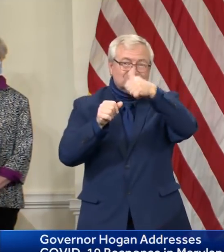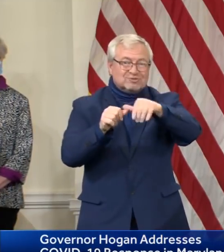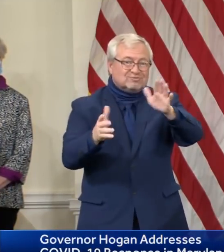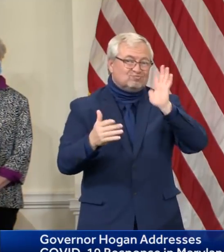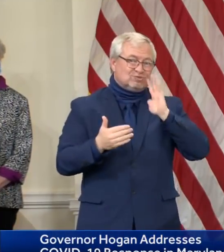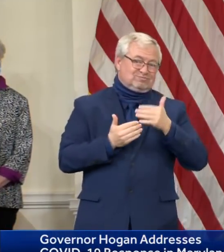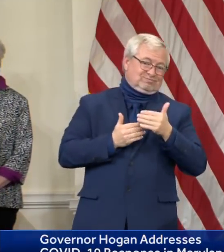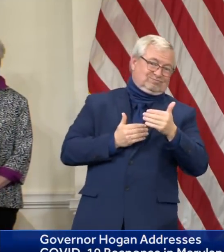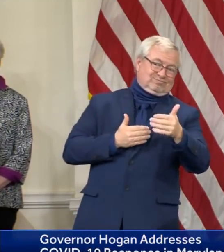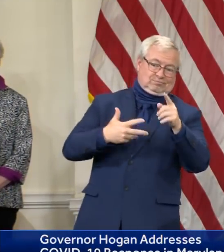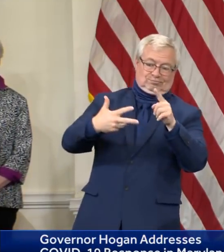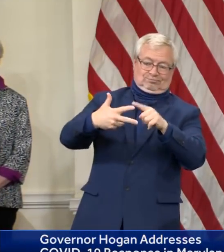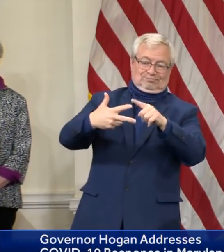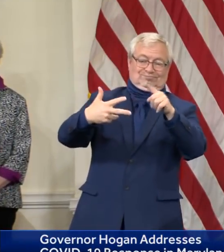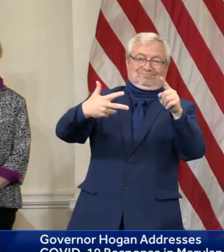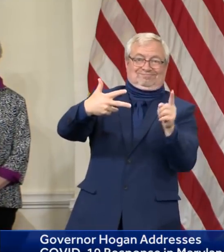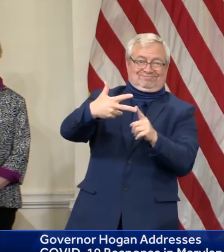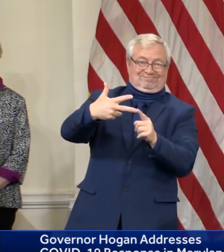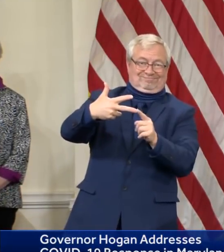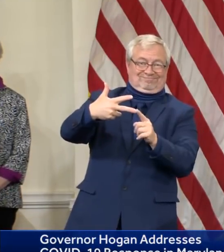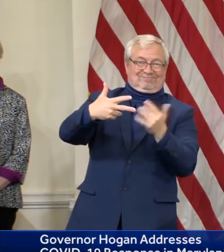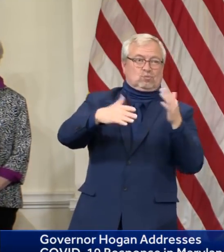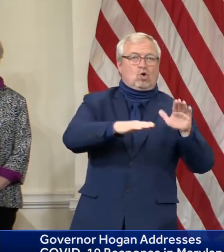CERTAINLY, SOME HAVE BEEN HIT WORSE THAN OTHERS.